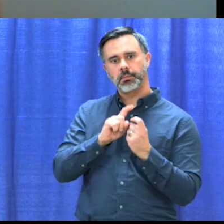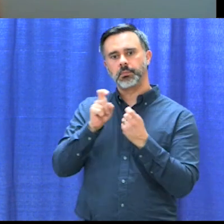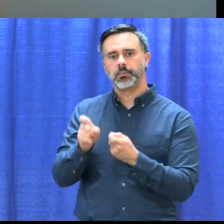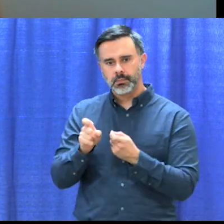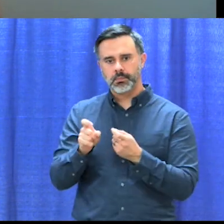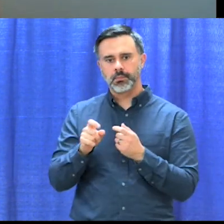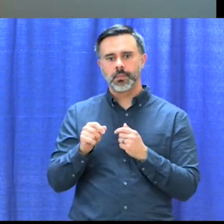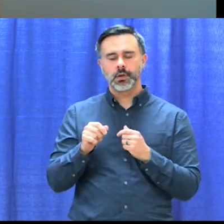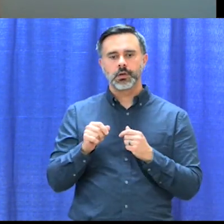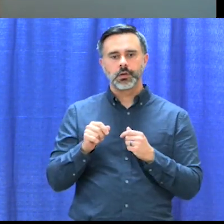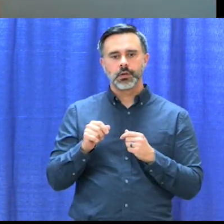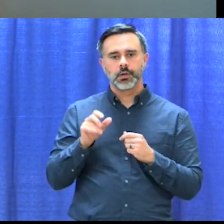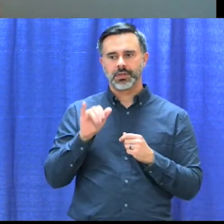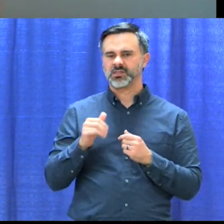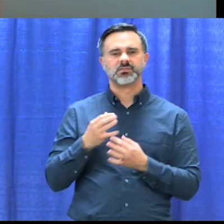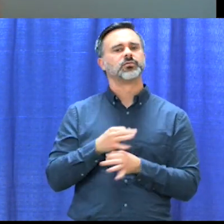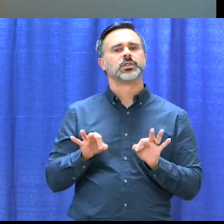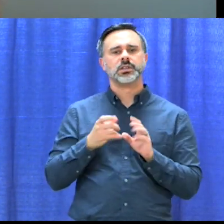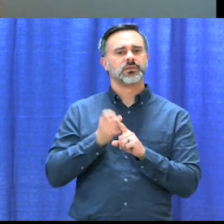will be at no cost to students or family.